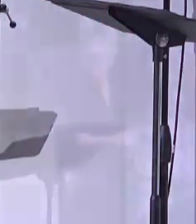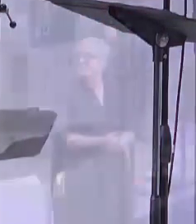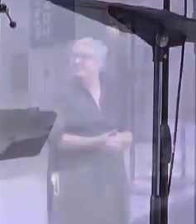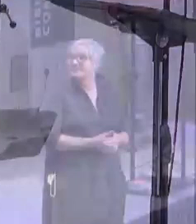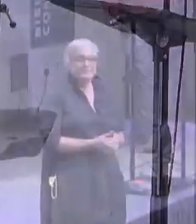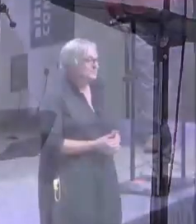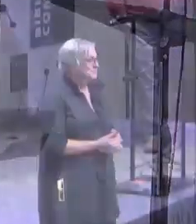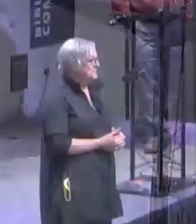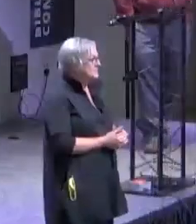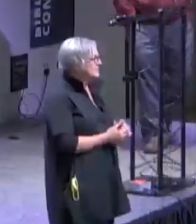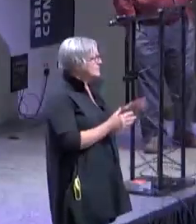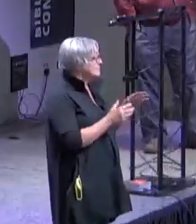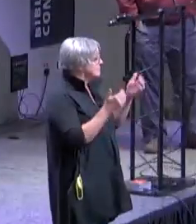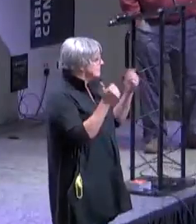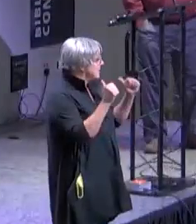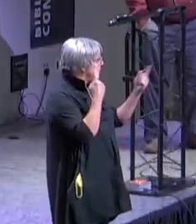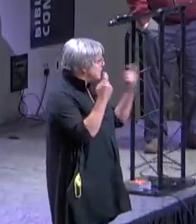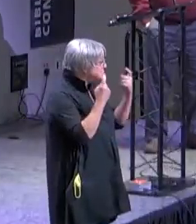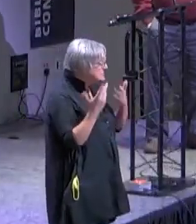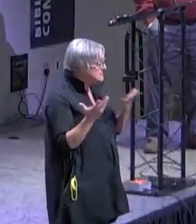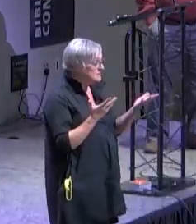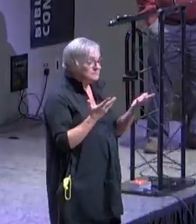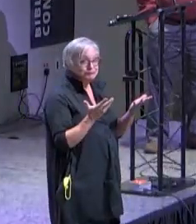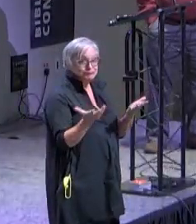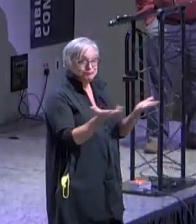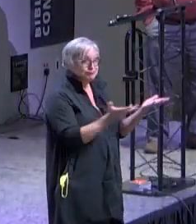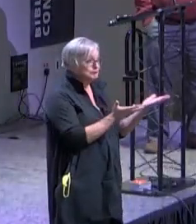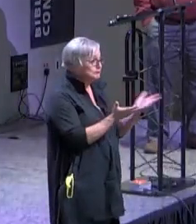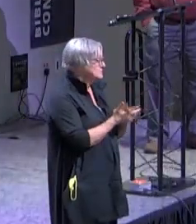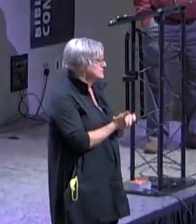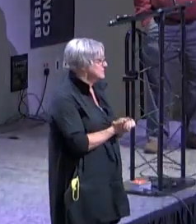Do we have any questions in the audience?